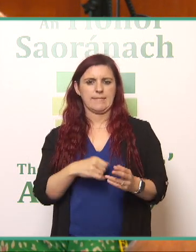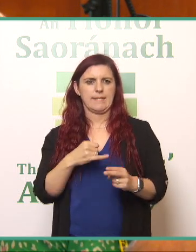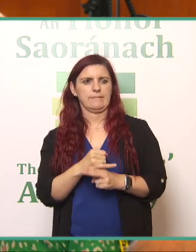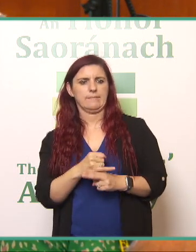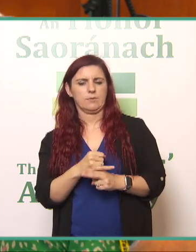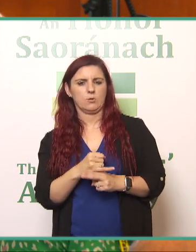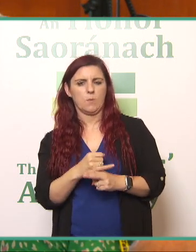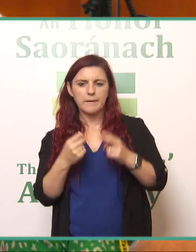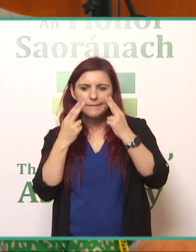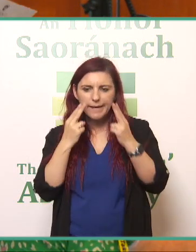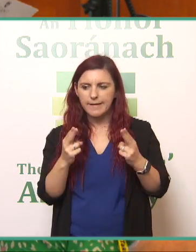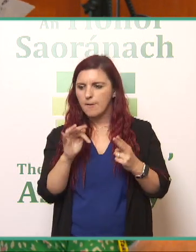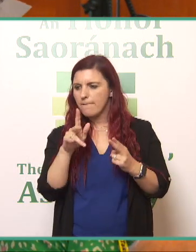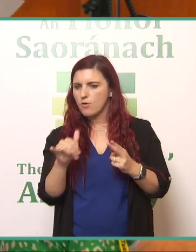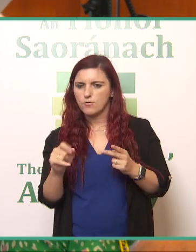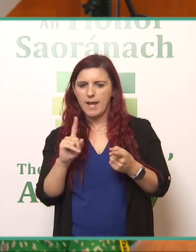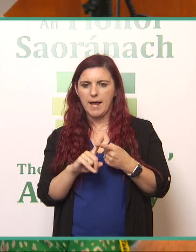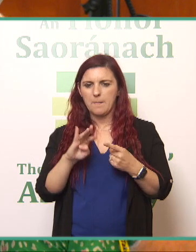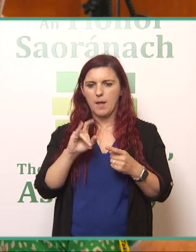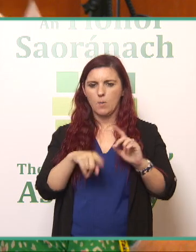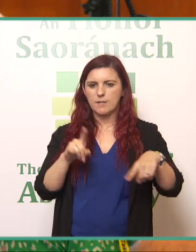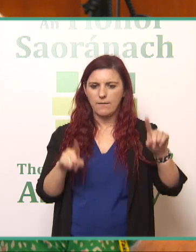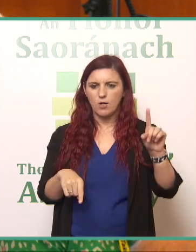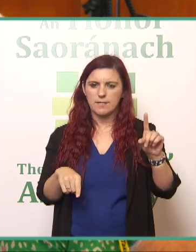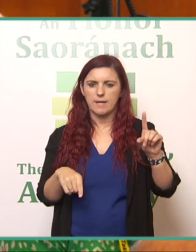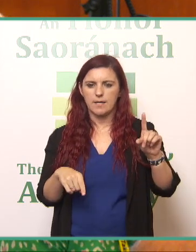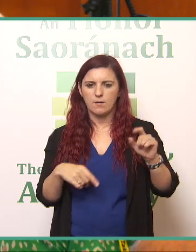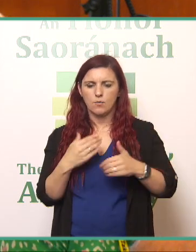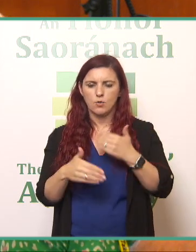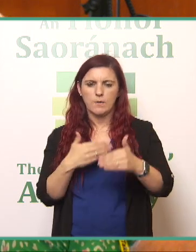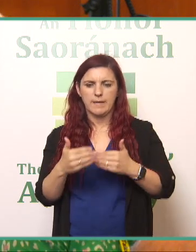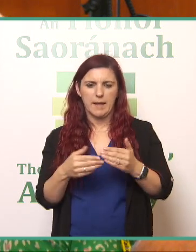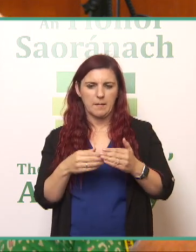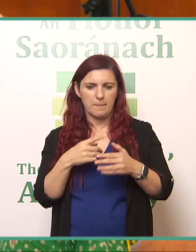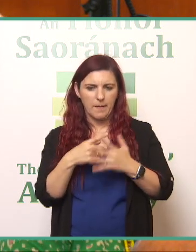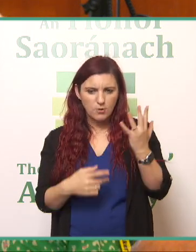forestry and biodiversity produced in measures. How does culture